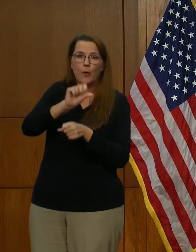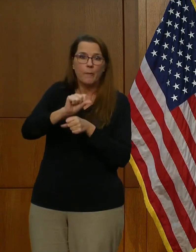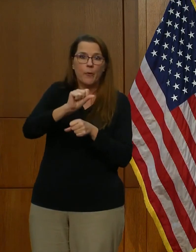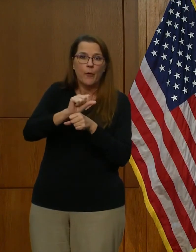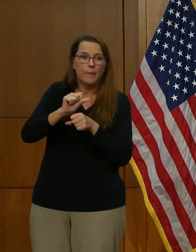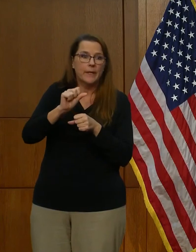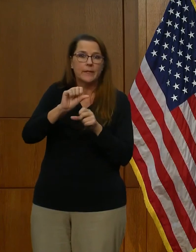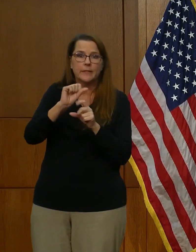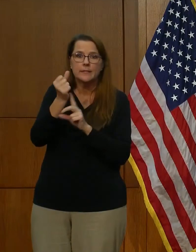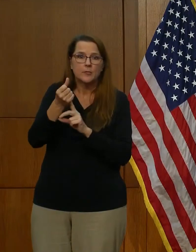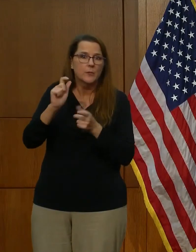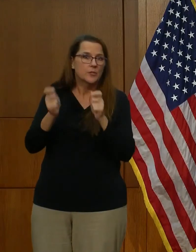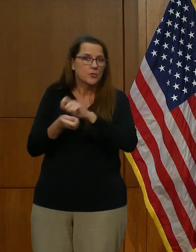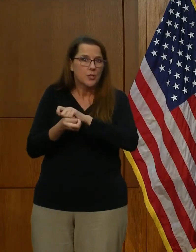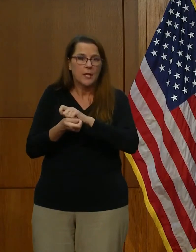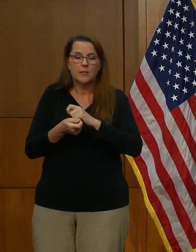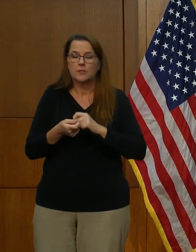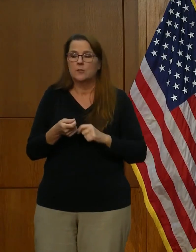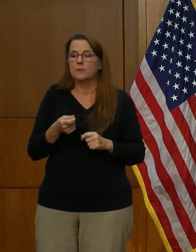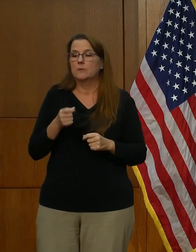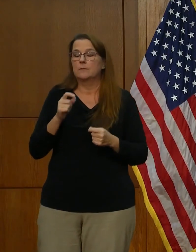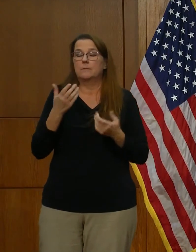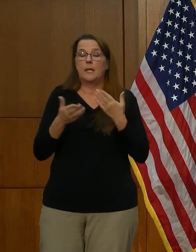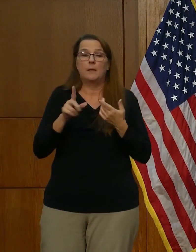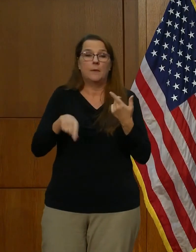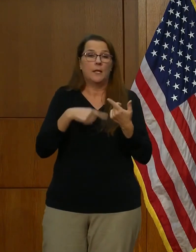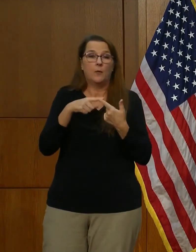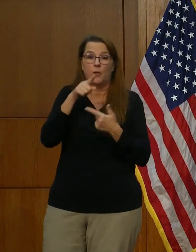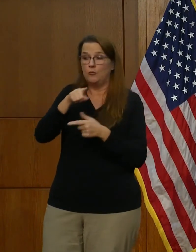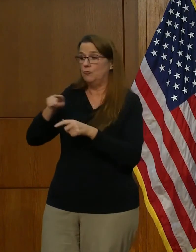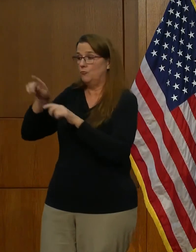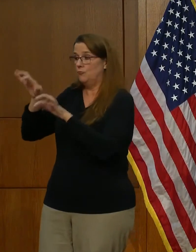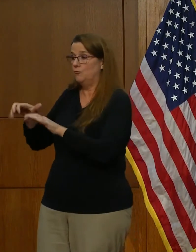THERE EITHER. A CHANGE OF YOUR EMPLOYMENT STATUS LIKE PERHAPS